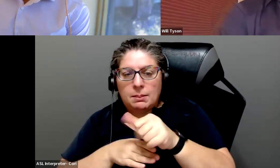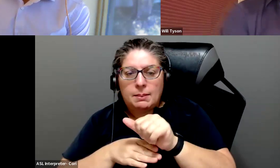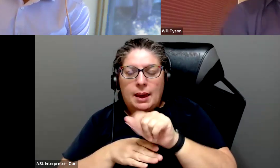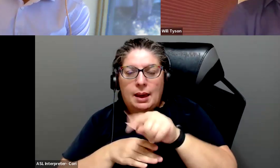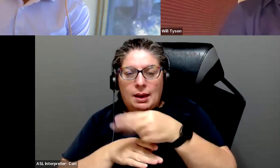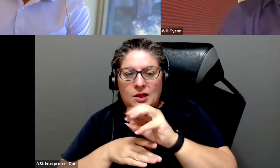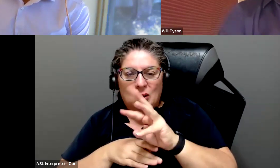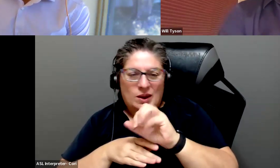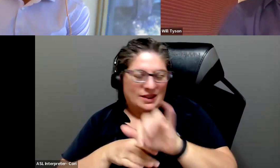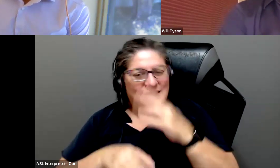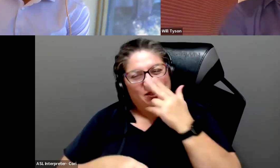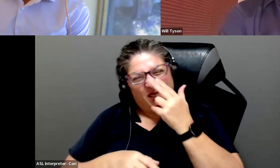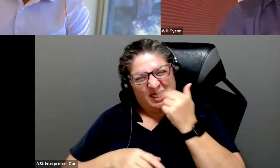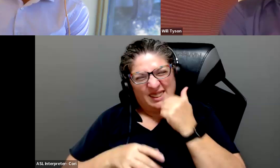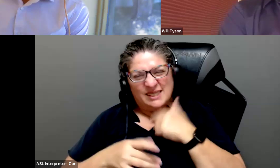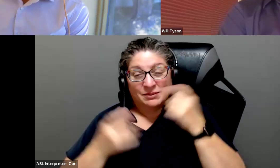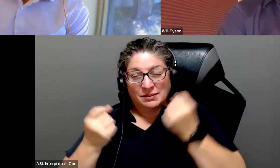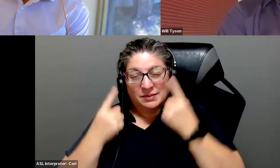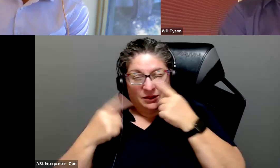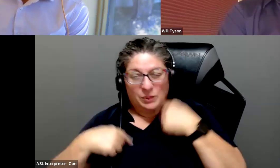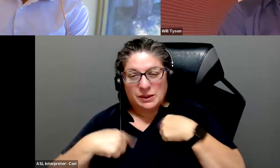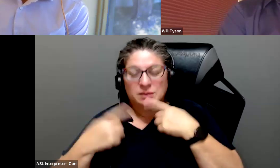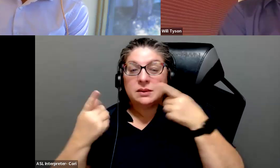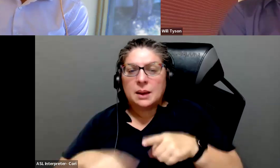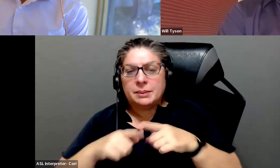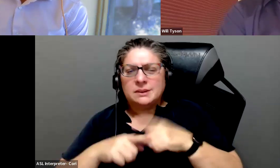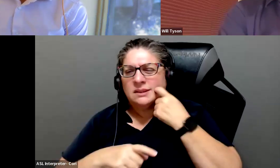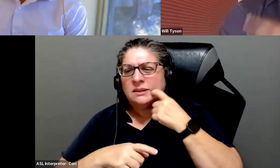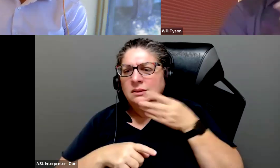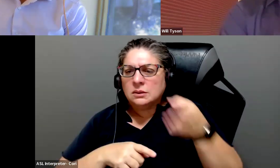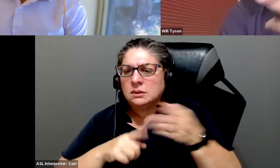was it was funny it kind of clicked for me I was just at both of my